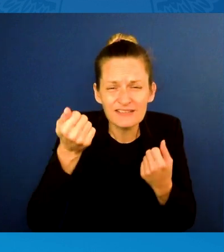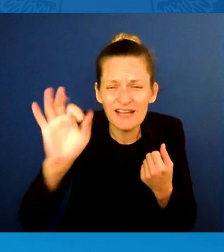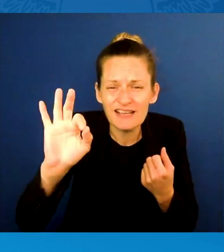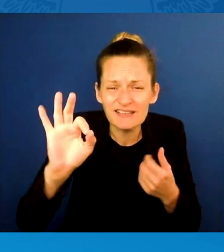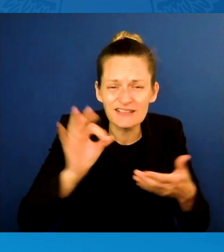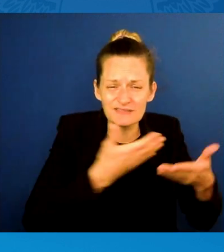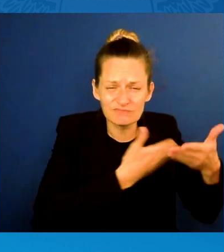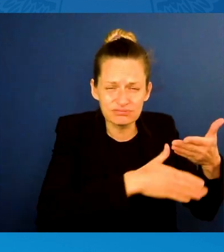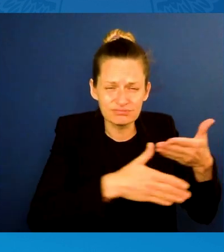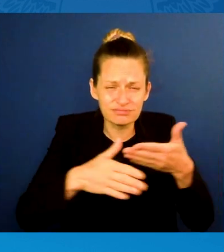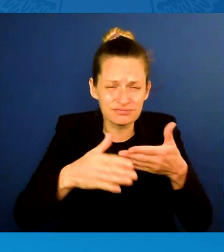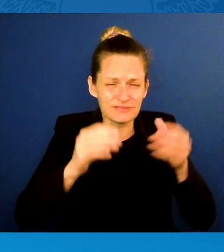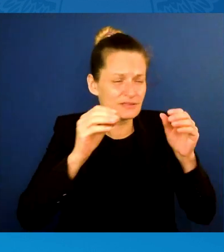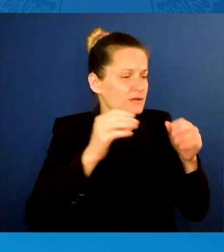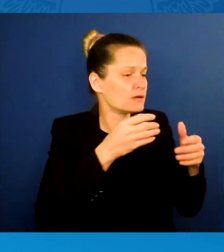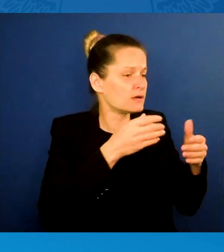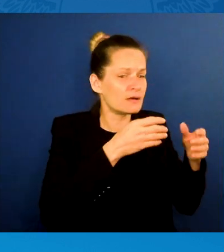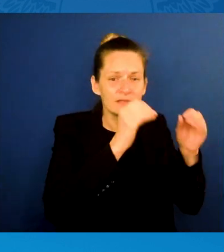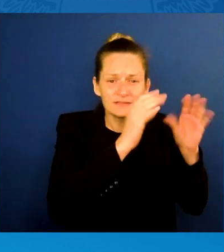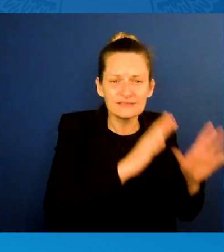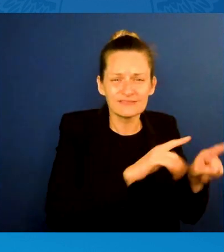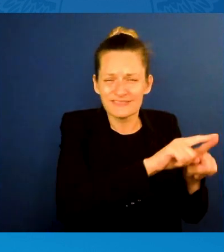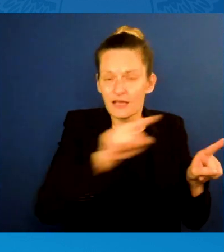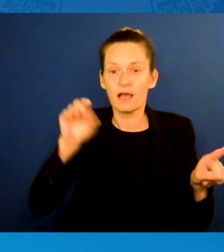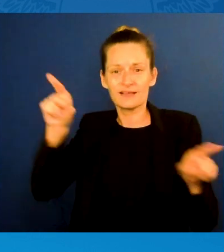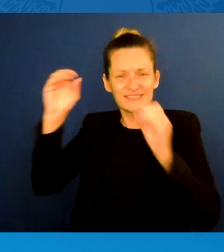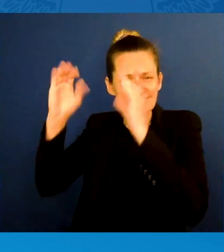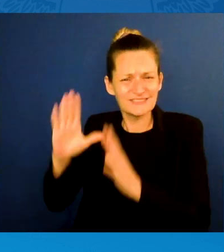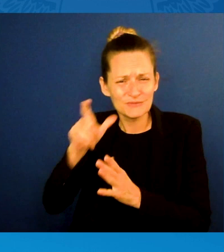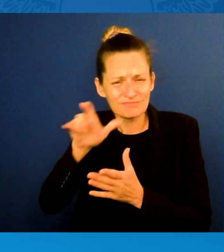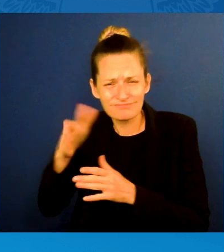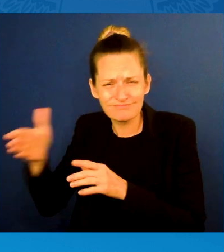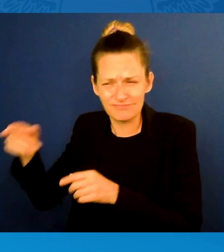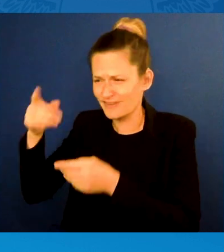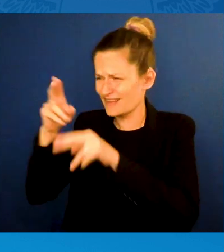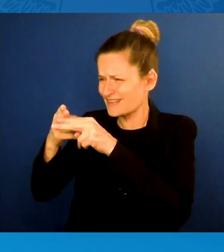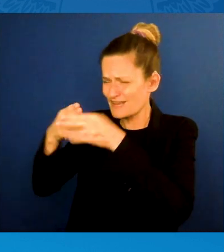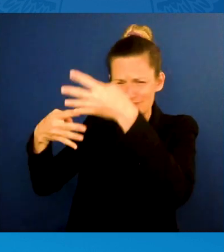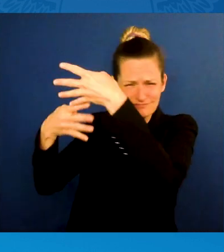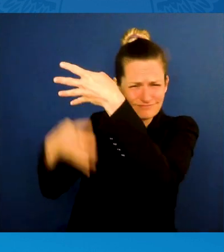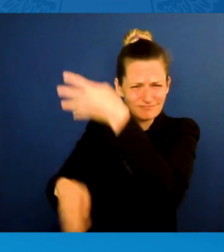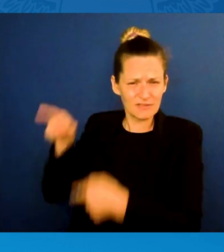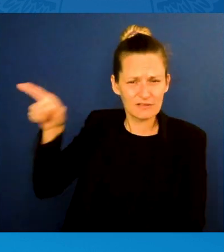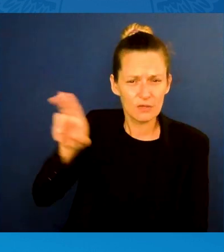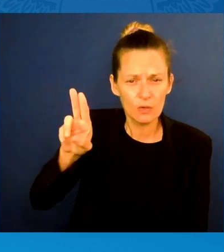We can go on down the list about why it, yet again, is on the front pages,